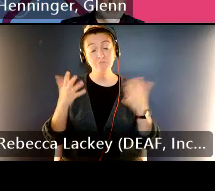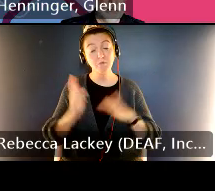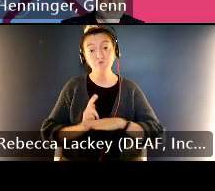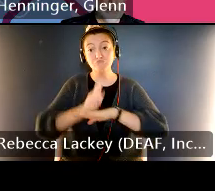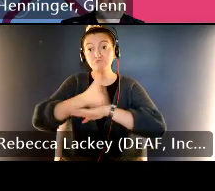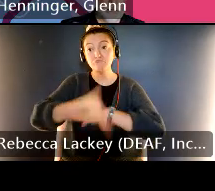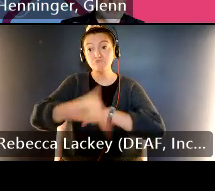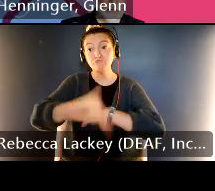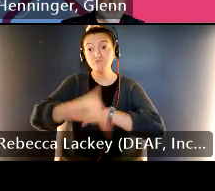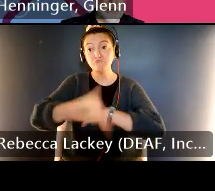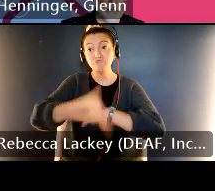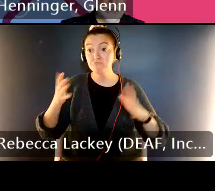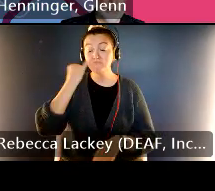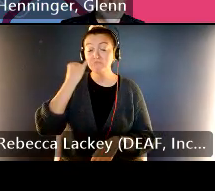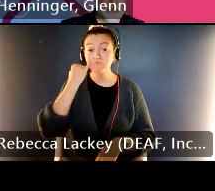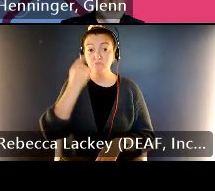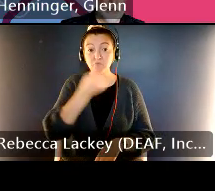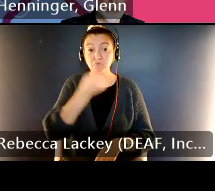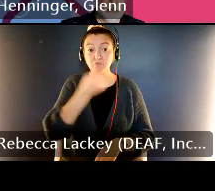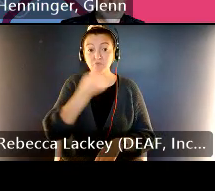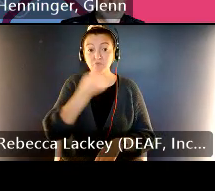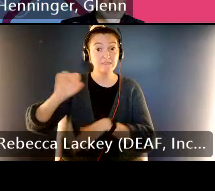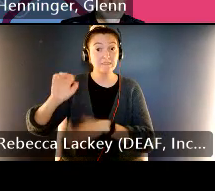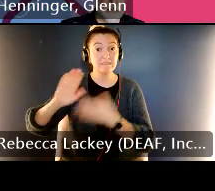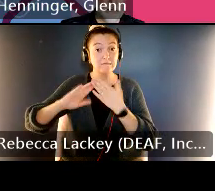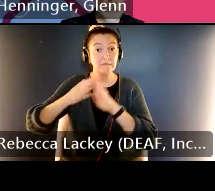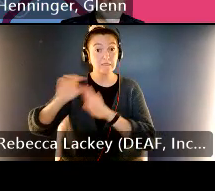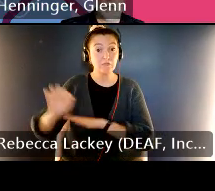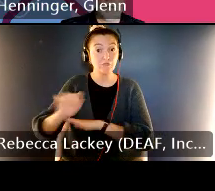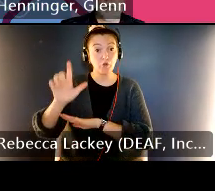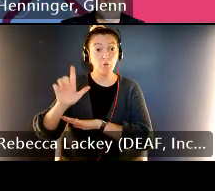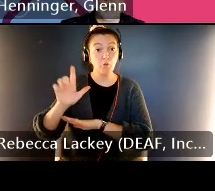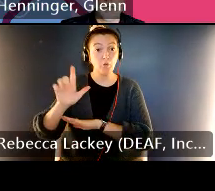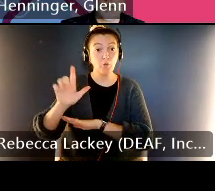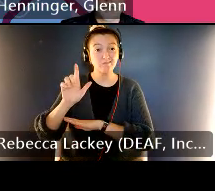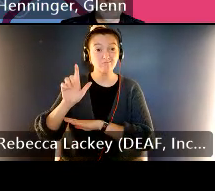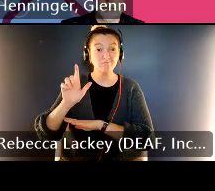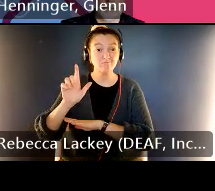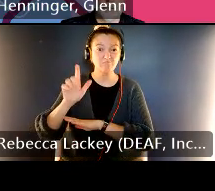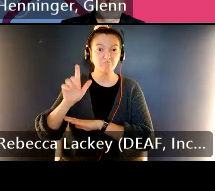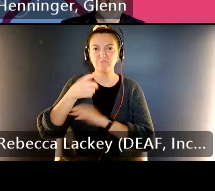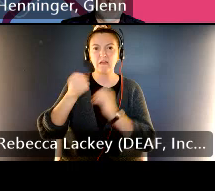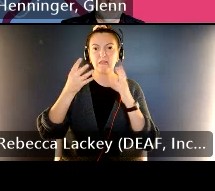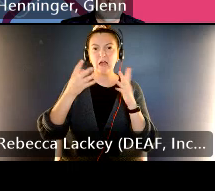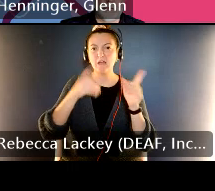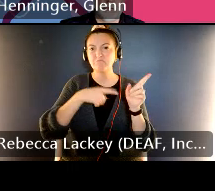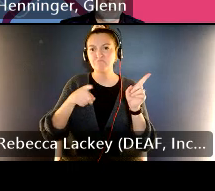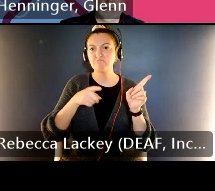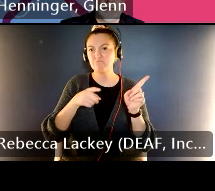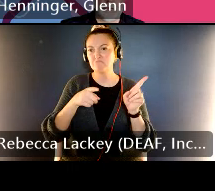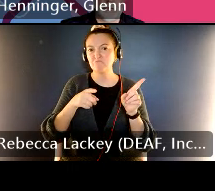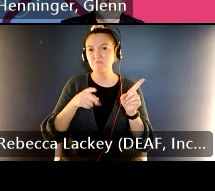And if you've been in the city of Saint Louis, these are a lot of these are taken from the Hill neighborhood.